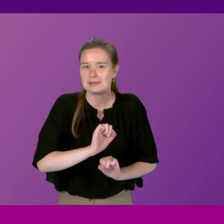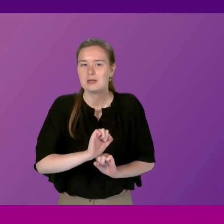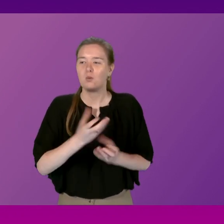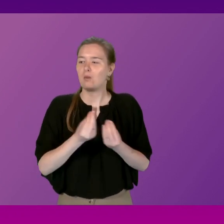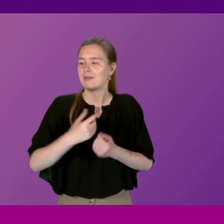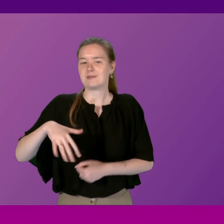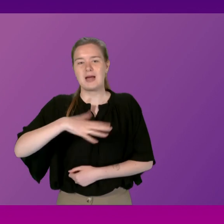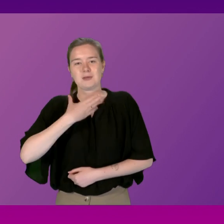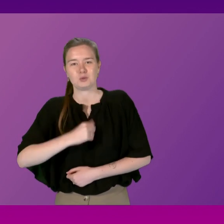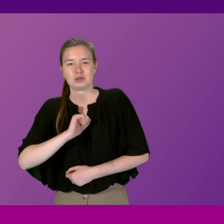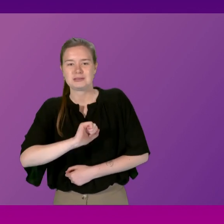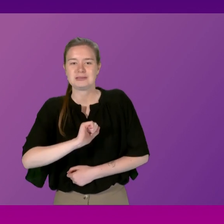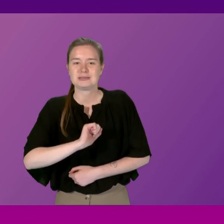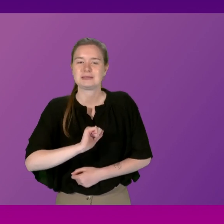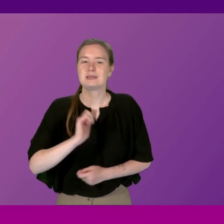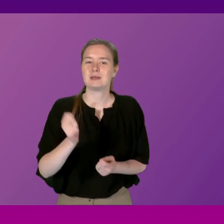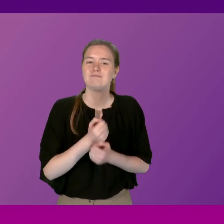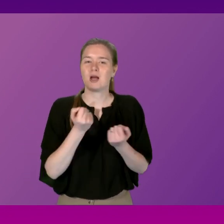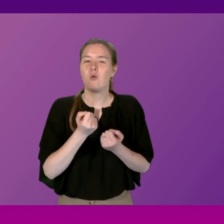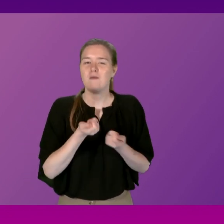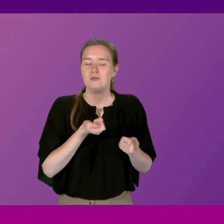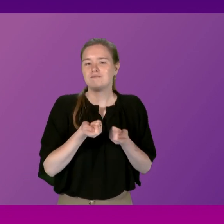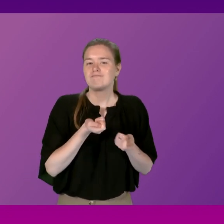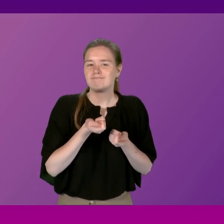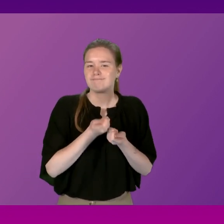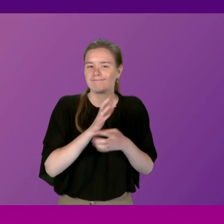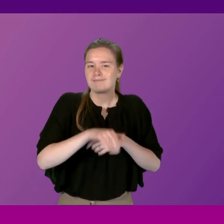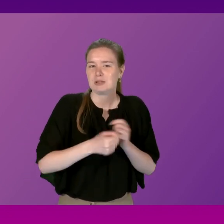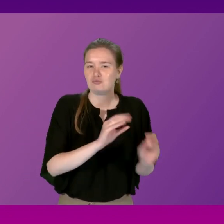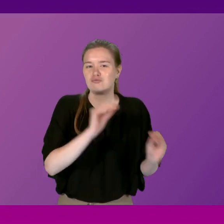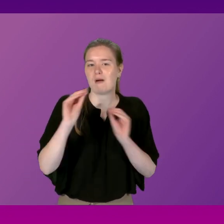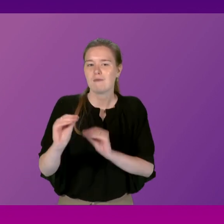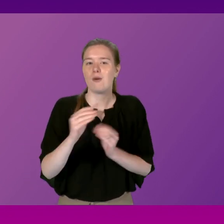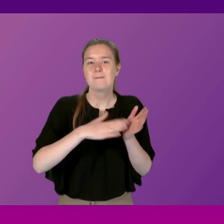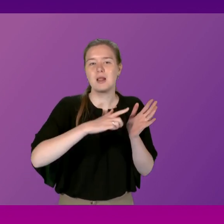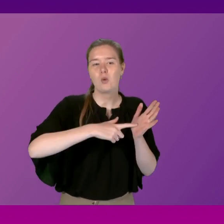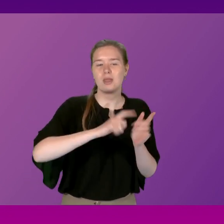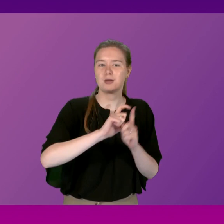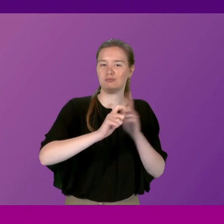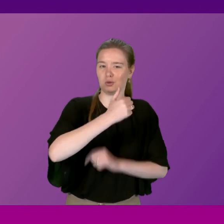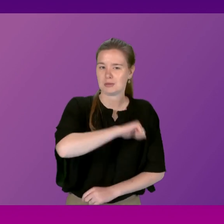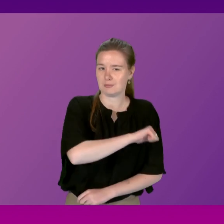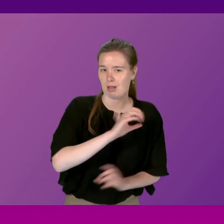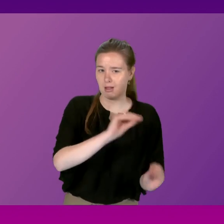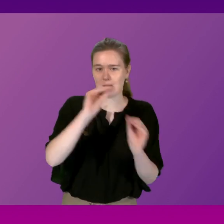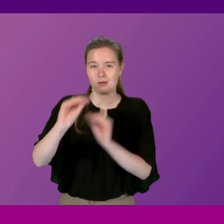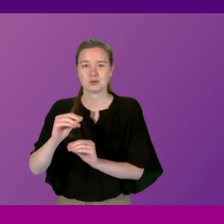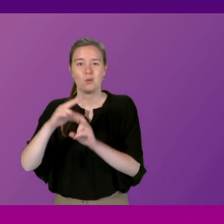his family, had his power of attorney overruled. He was transferred from Midlothian community hospital to a care home.